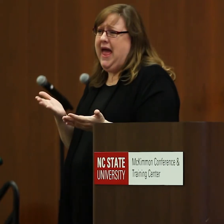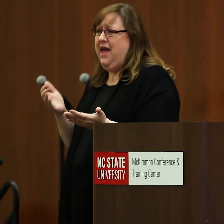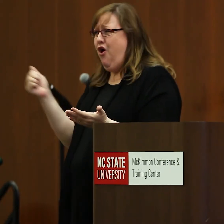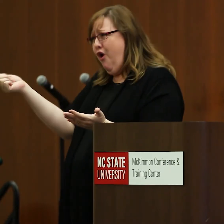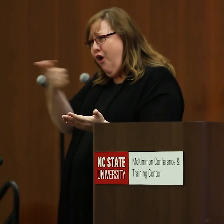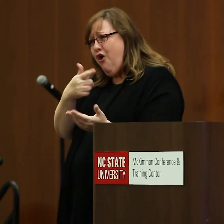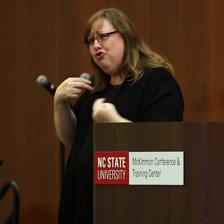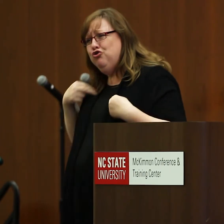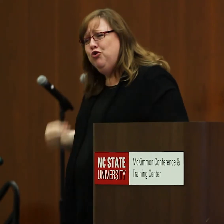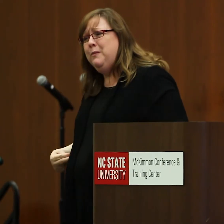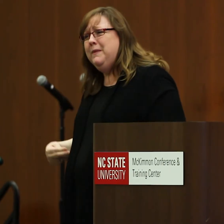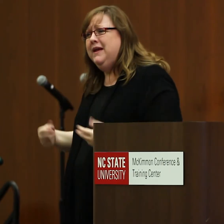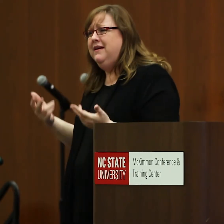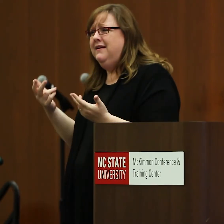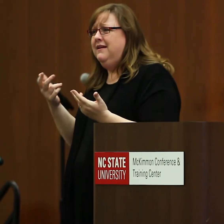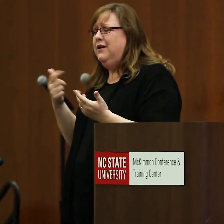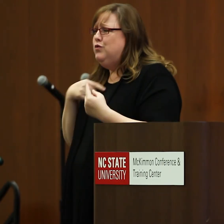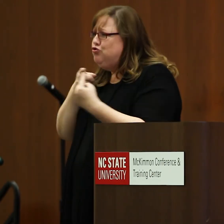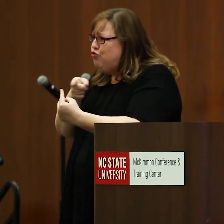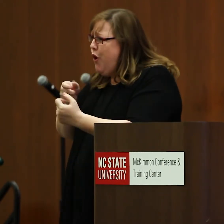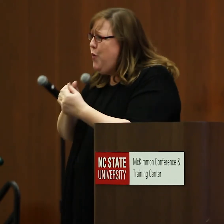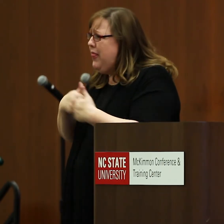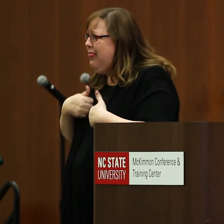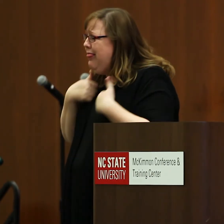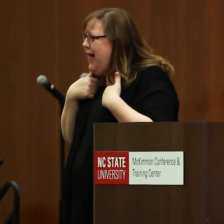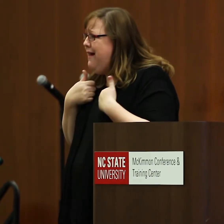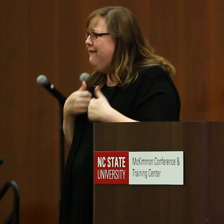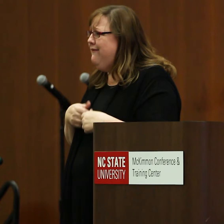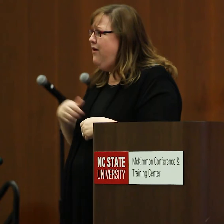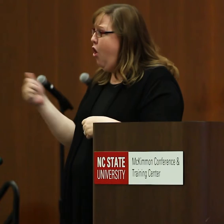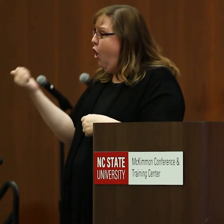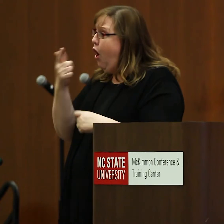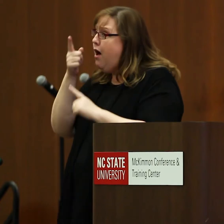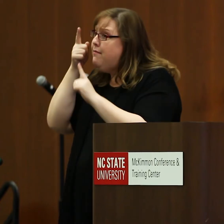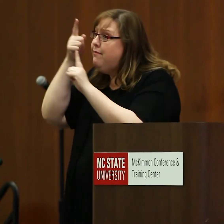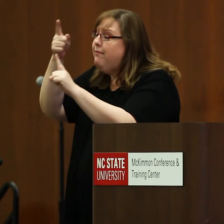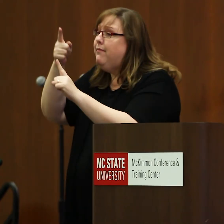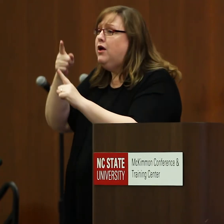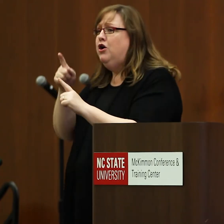We all want the best for our children and our families.